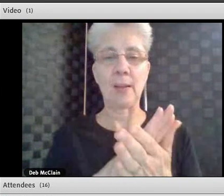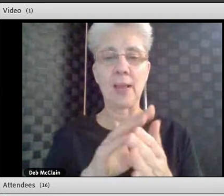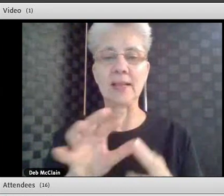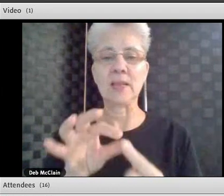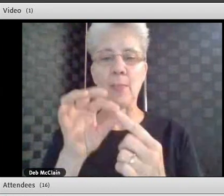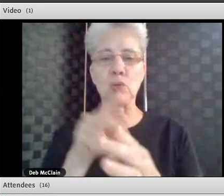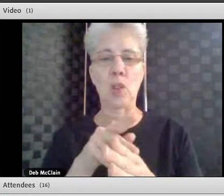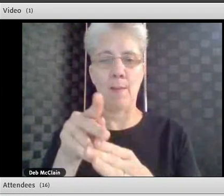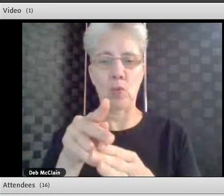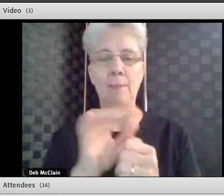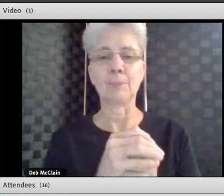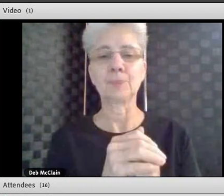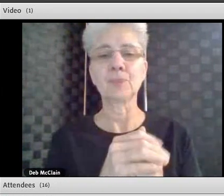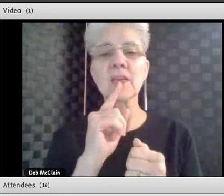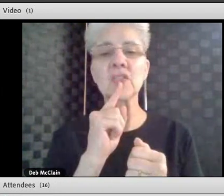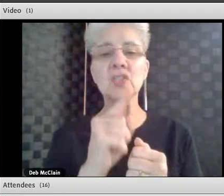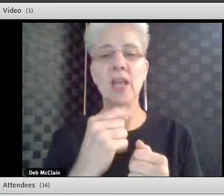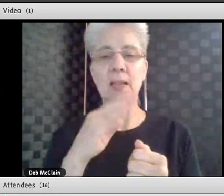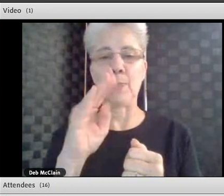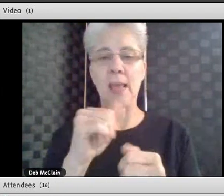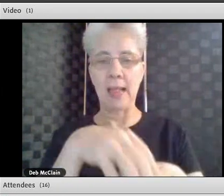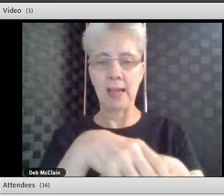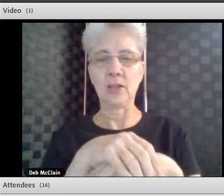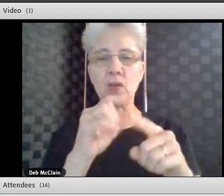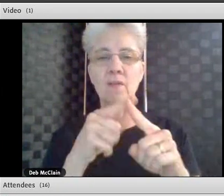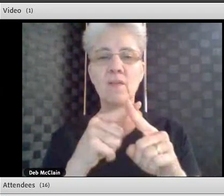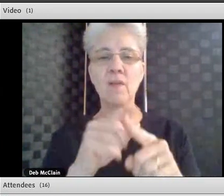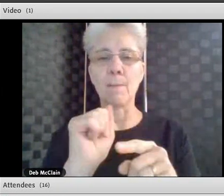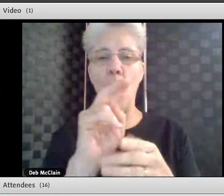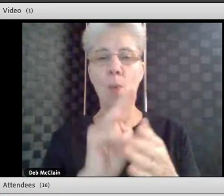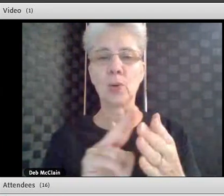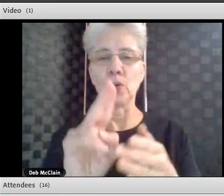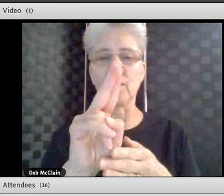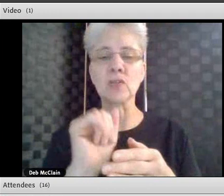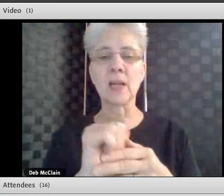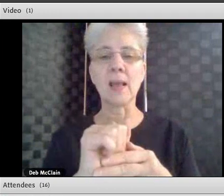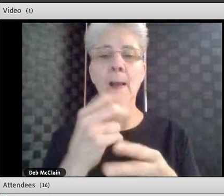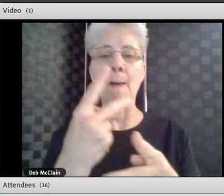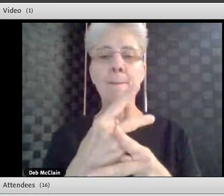She holds a B.A. in English from Auburn University, a master's degree in library service,